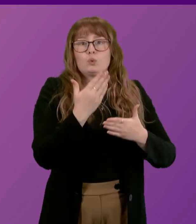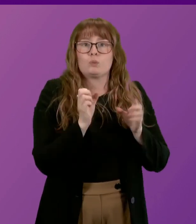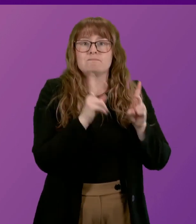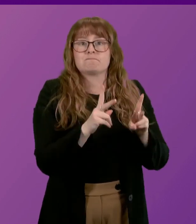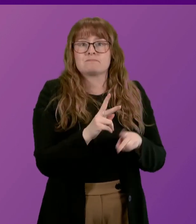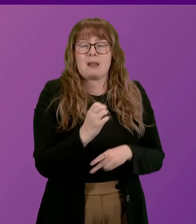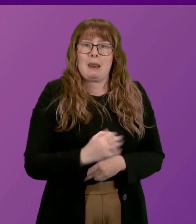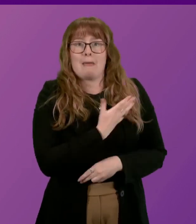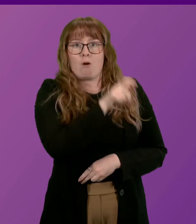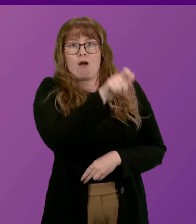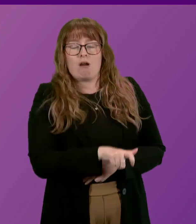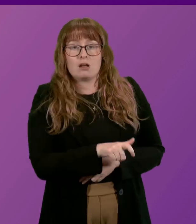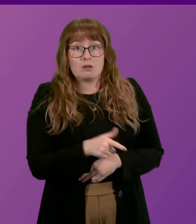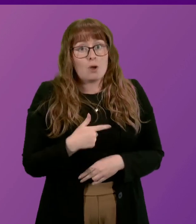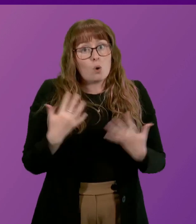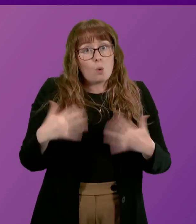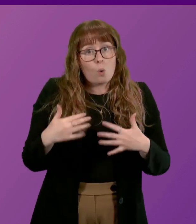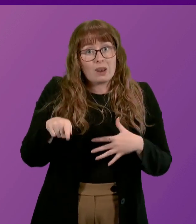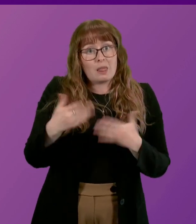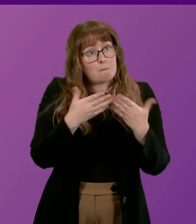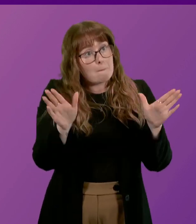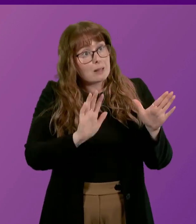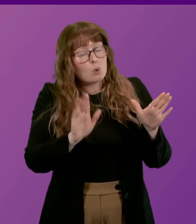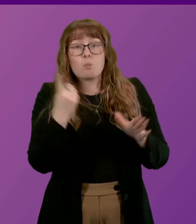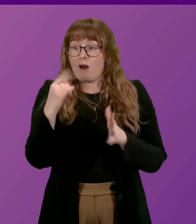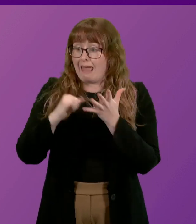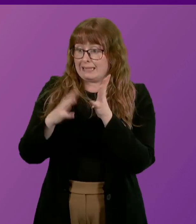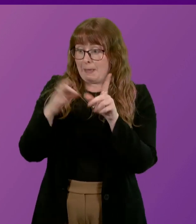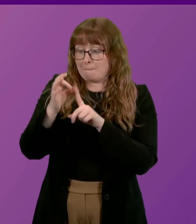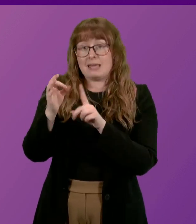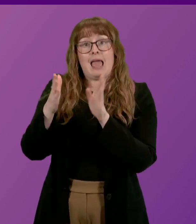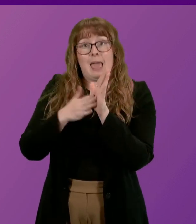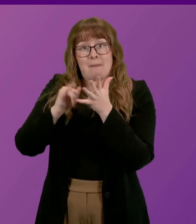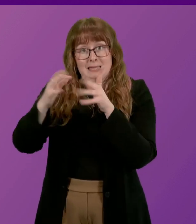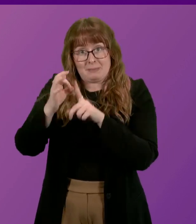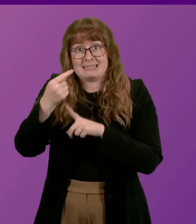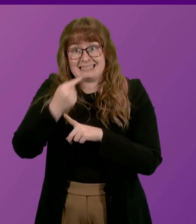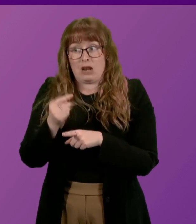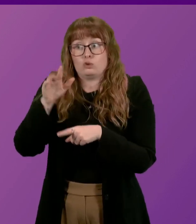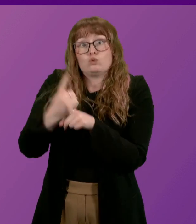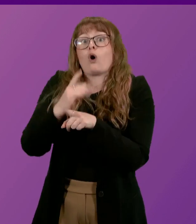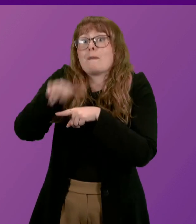However, it is not only the public who are doing that. One SNP MSP said of John Swinney that